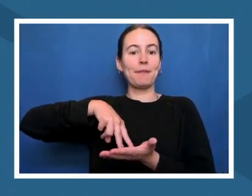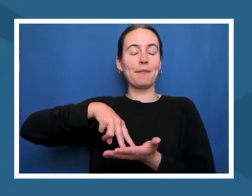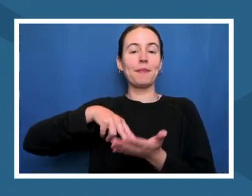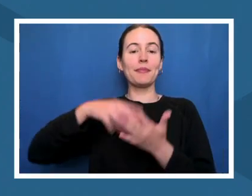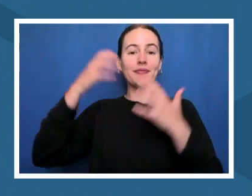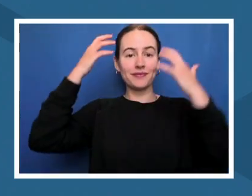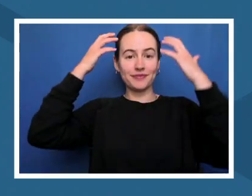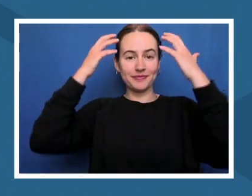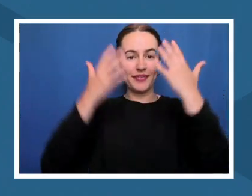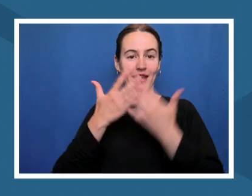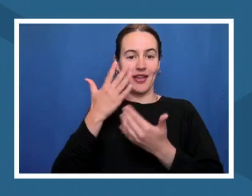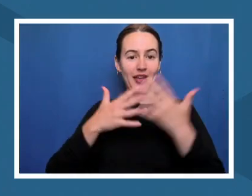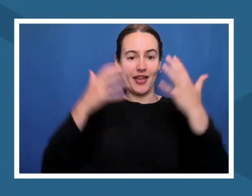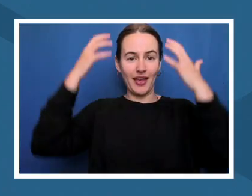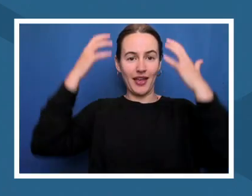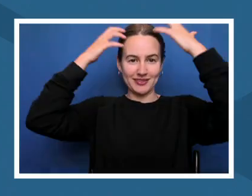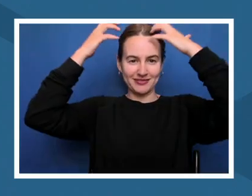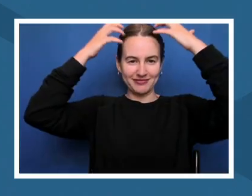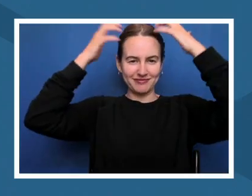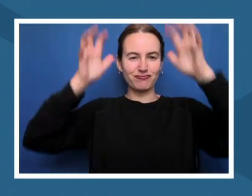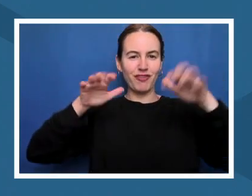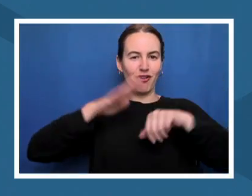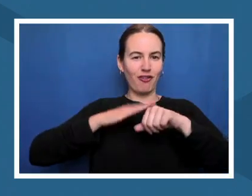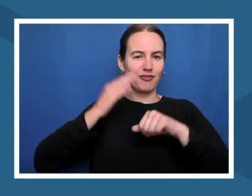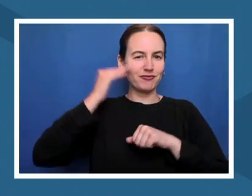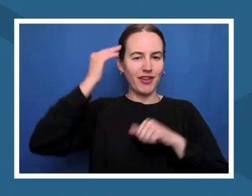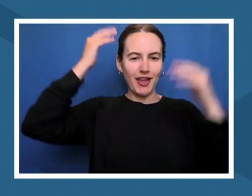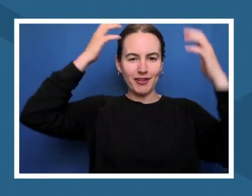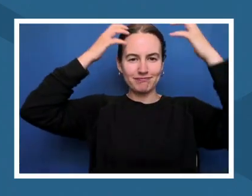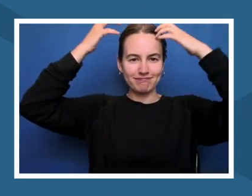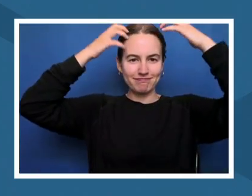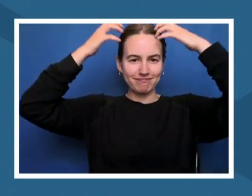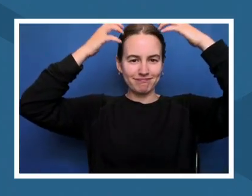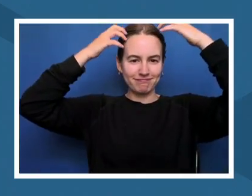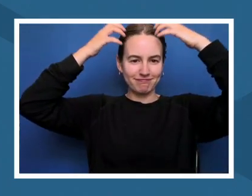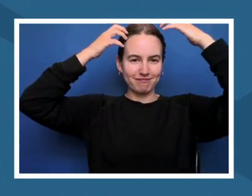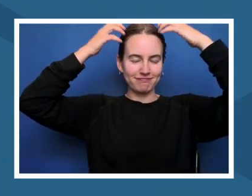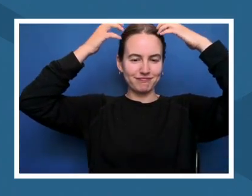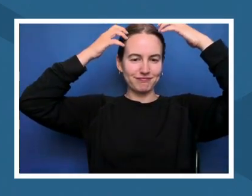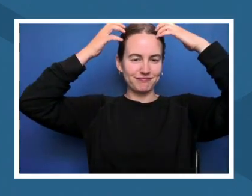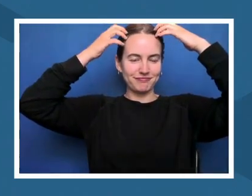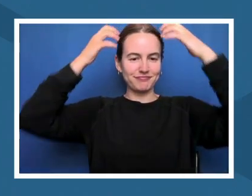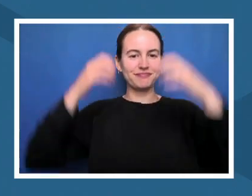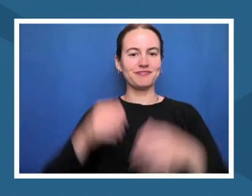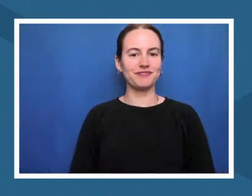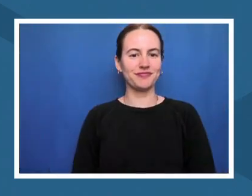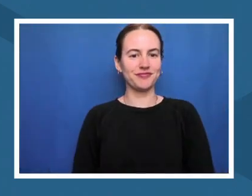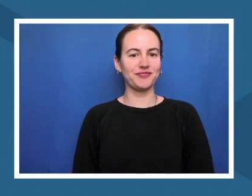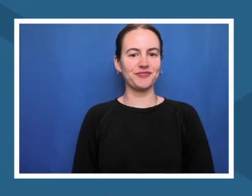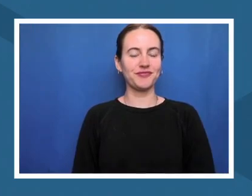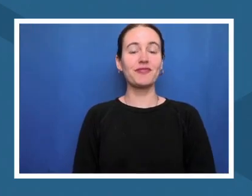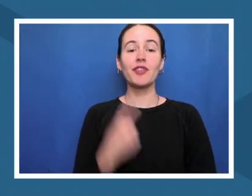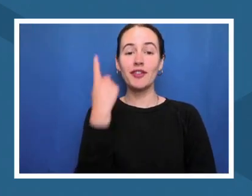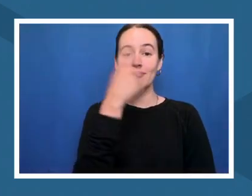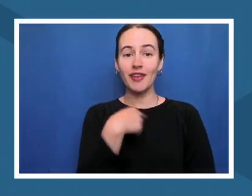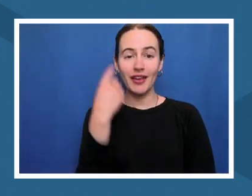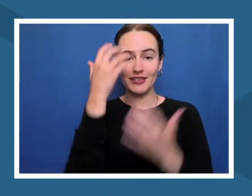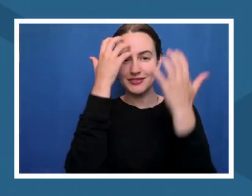and make it rain make some raindrops on your head